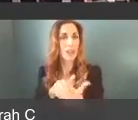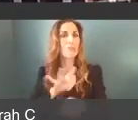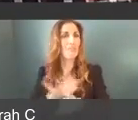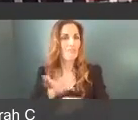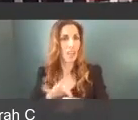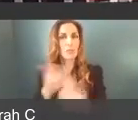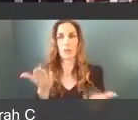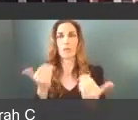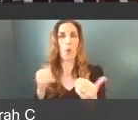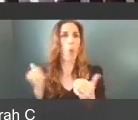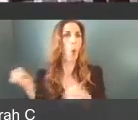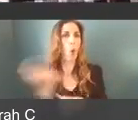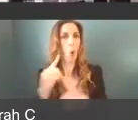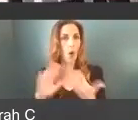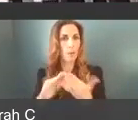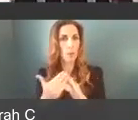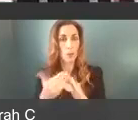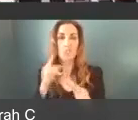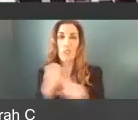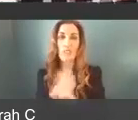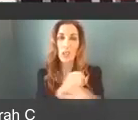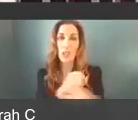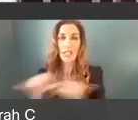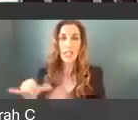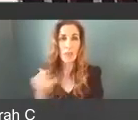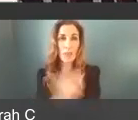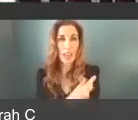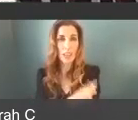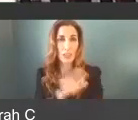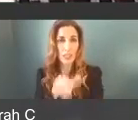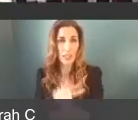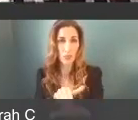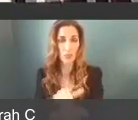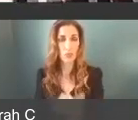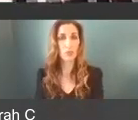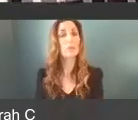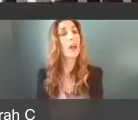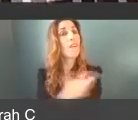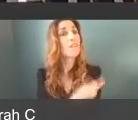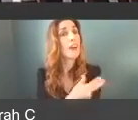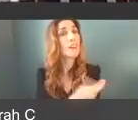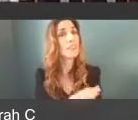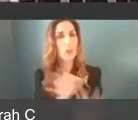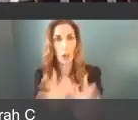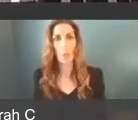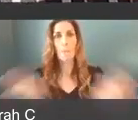our vaccination centers. Vaccination is an important tool to slow the spread of COVID-19